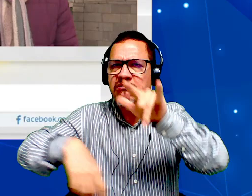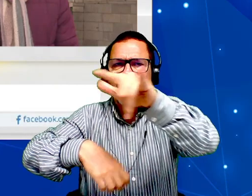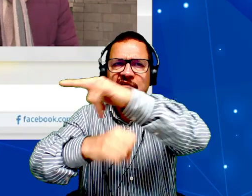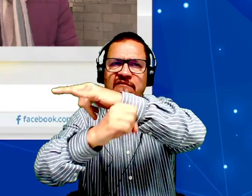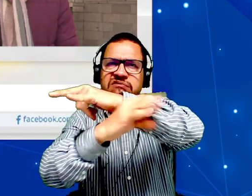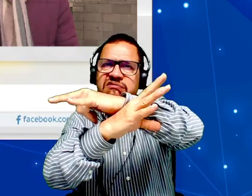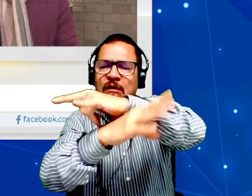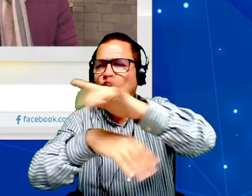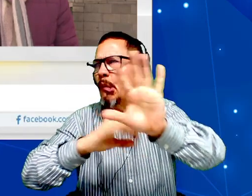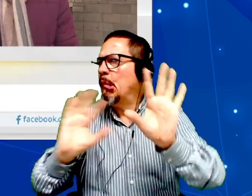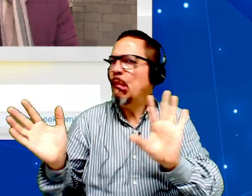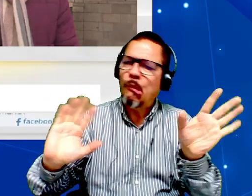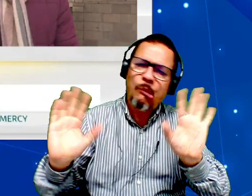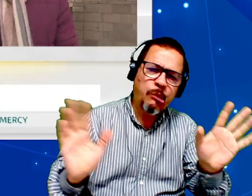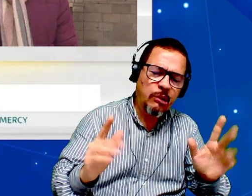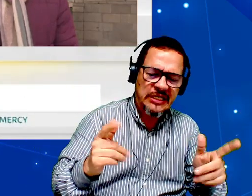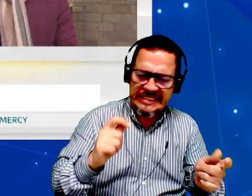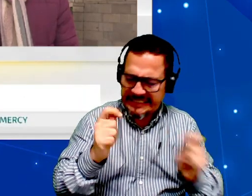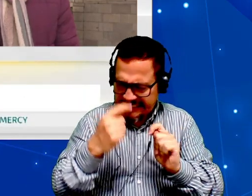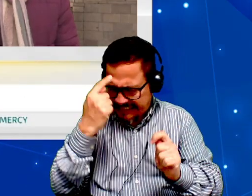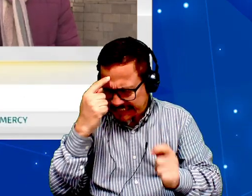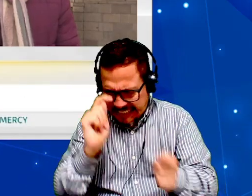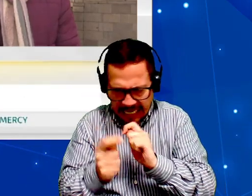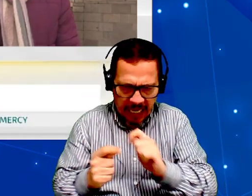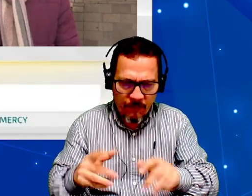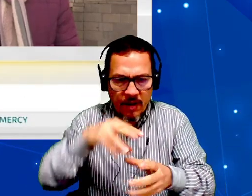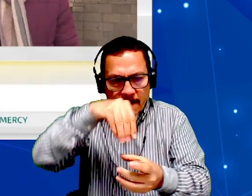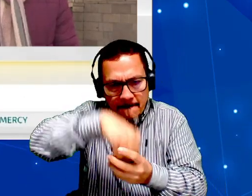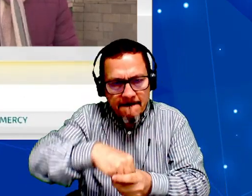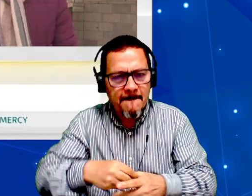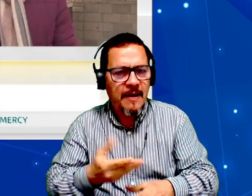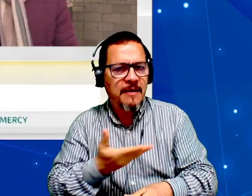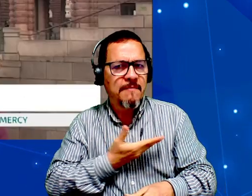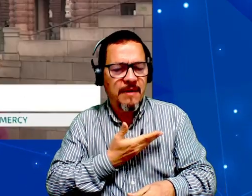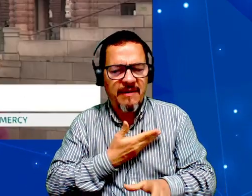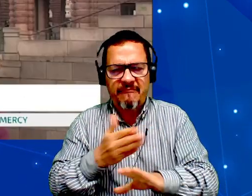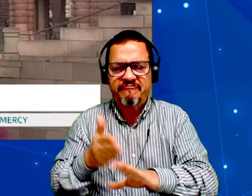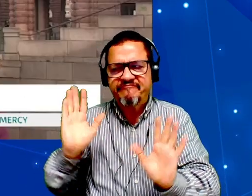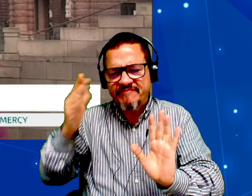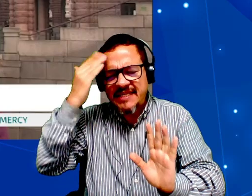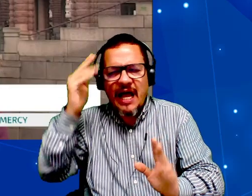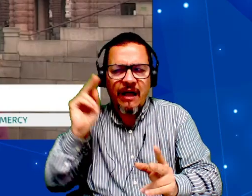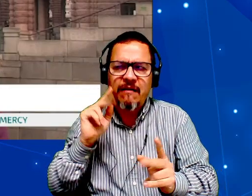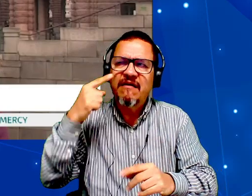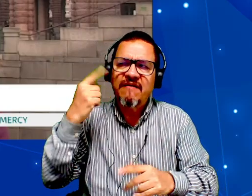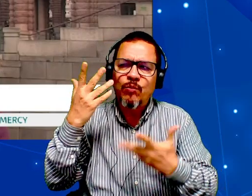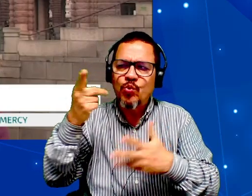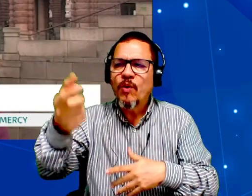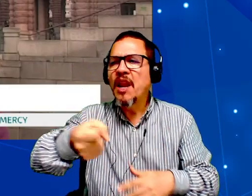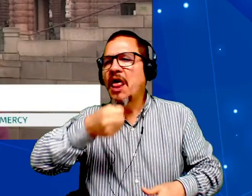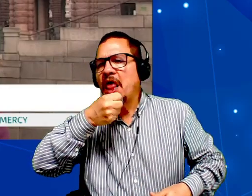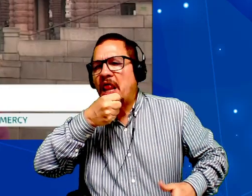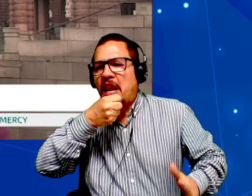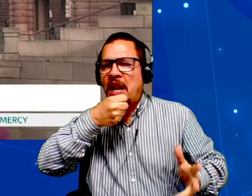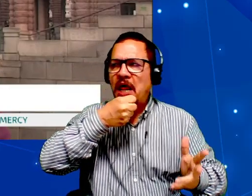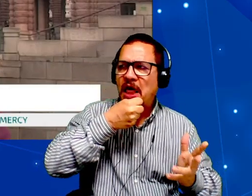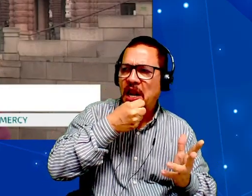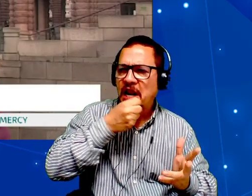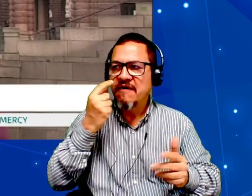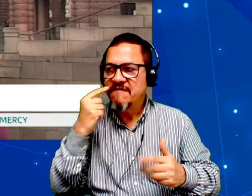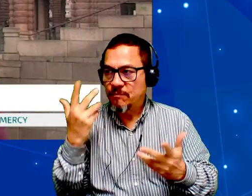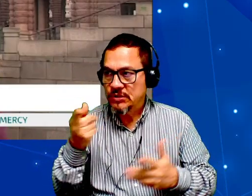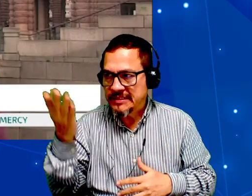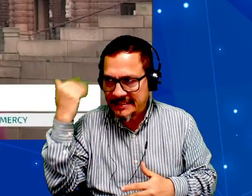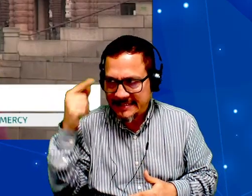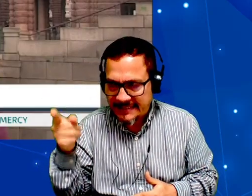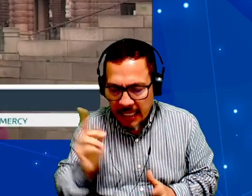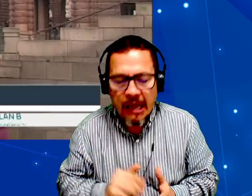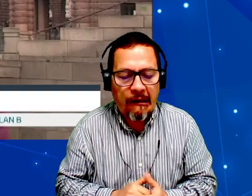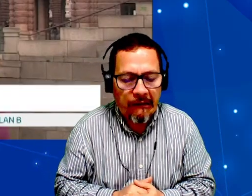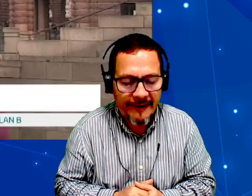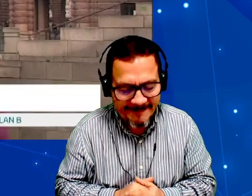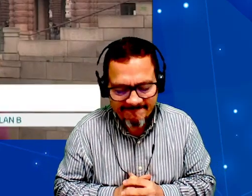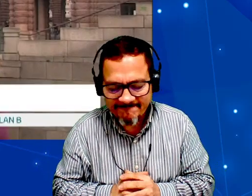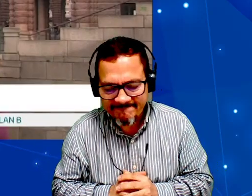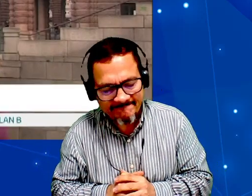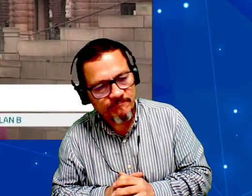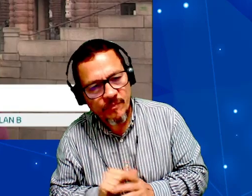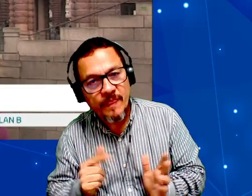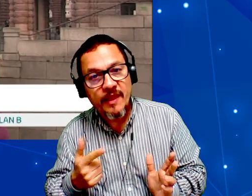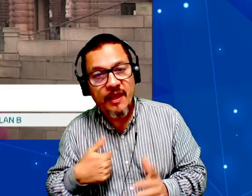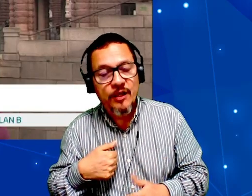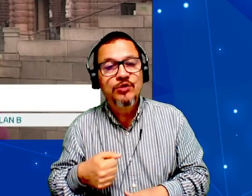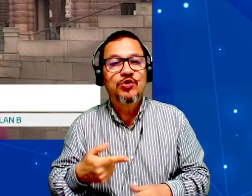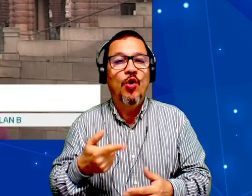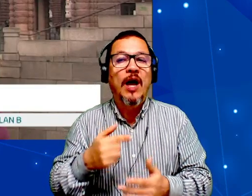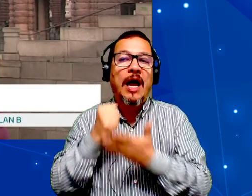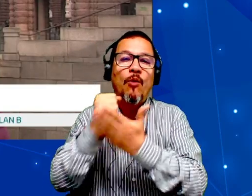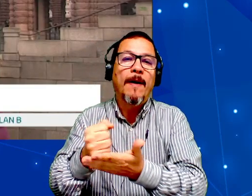certainly are having a lot of power at home. GRETA THUNBERG: Yes, I made my parents change